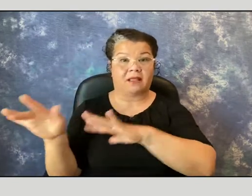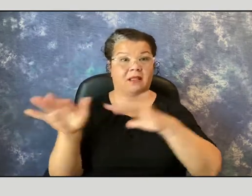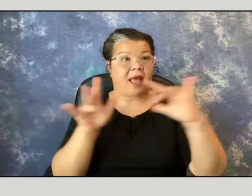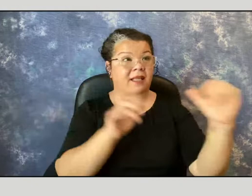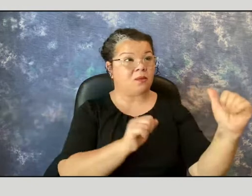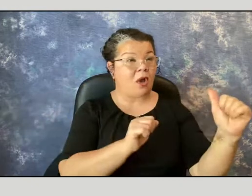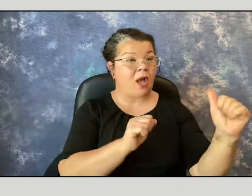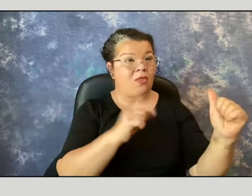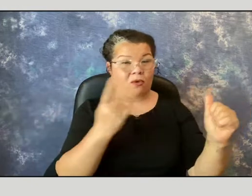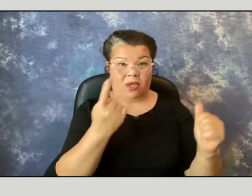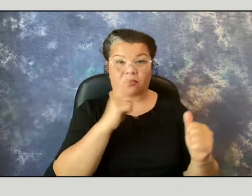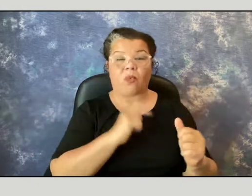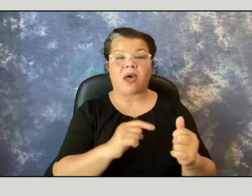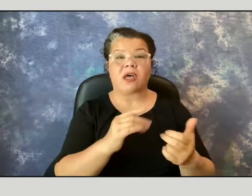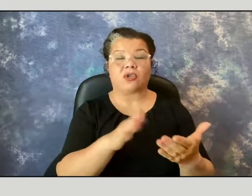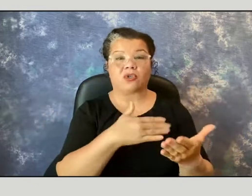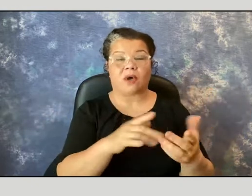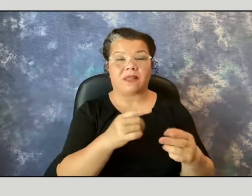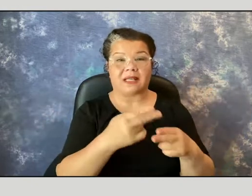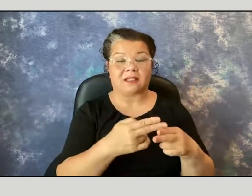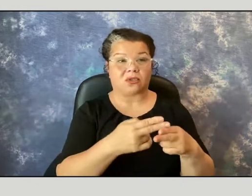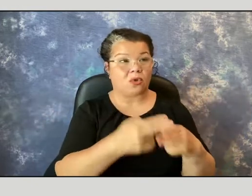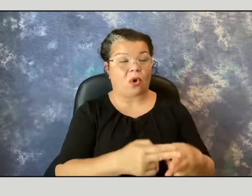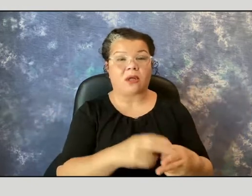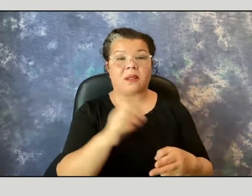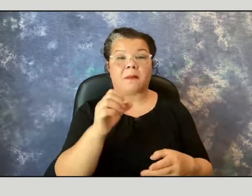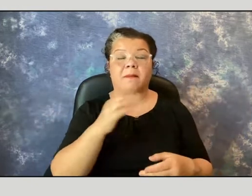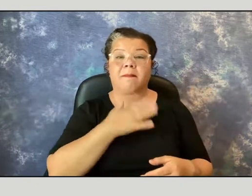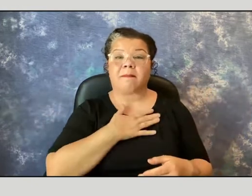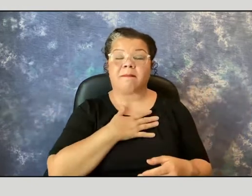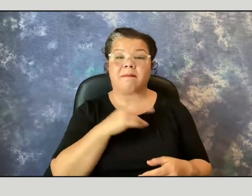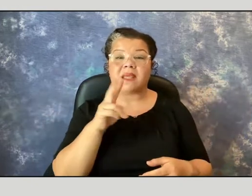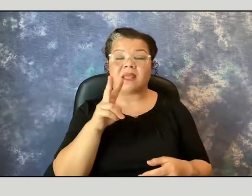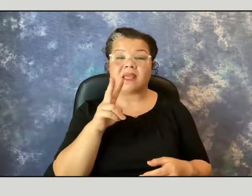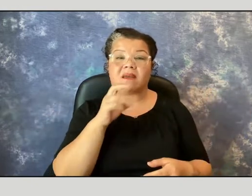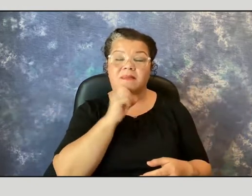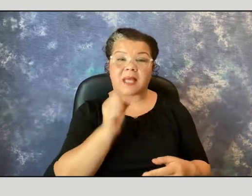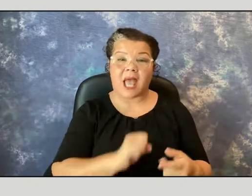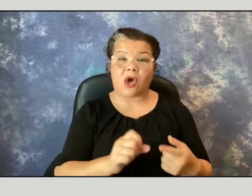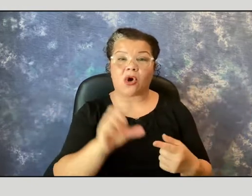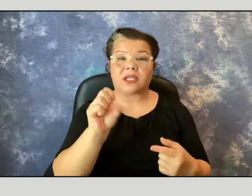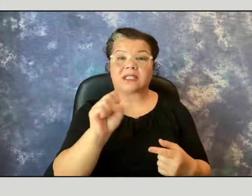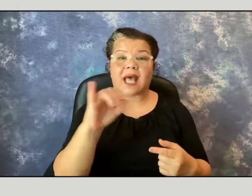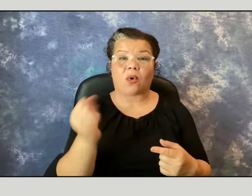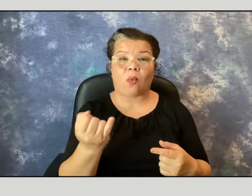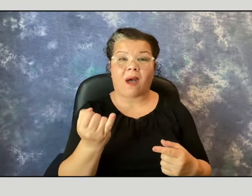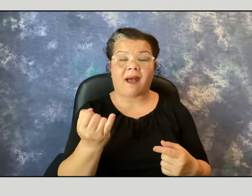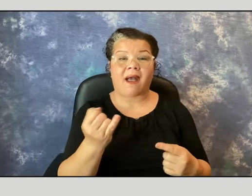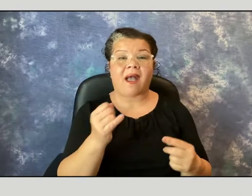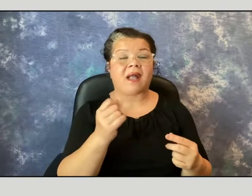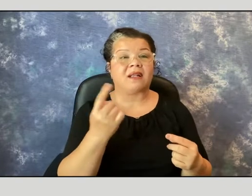where the lyrics say, "Maybe I'll come back. I hope I'll come back," there's this constant idea of return,